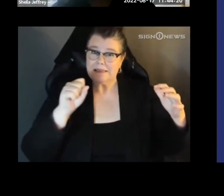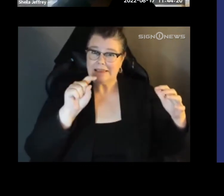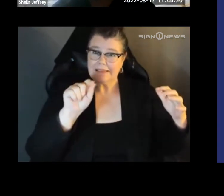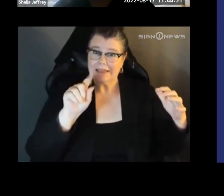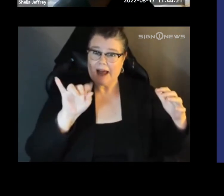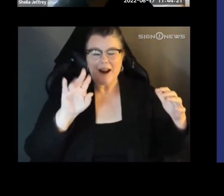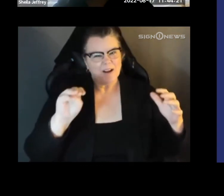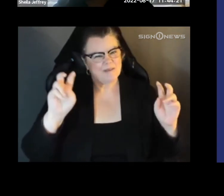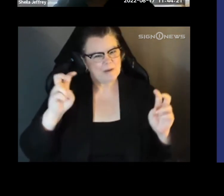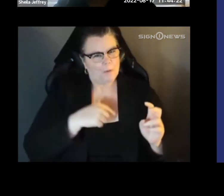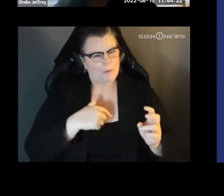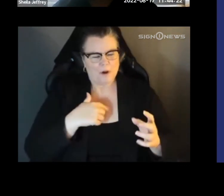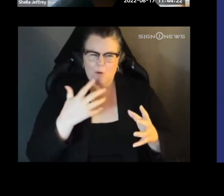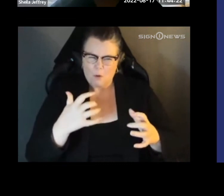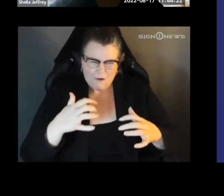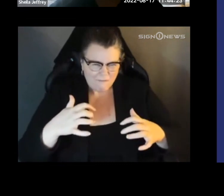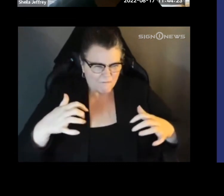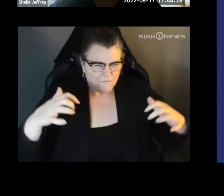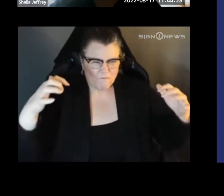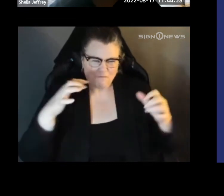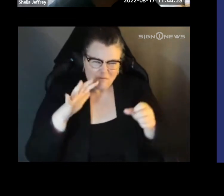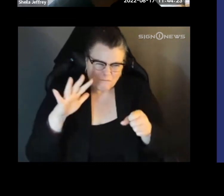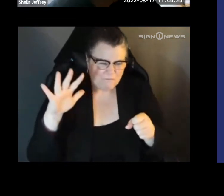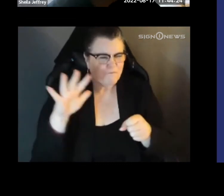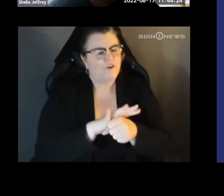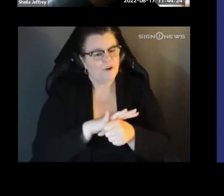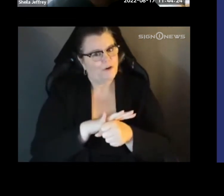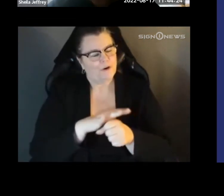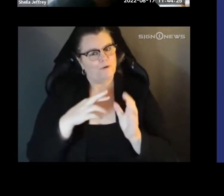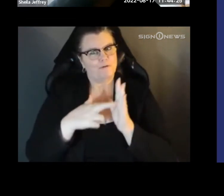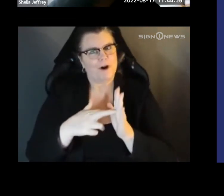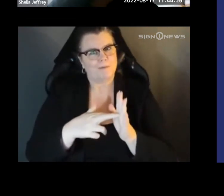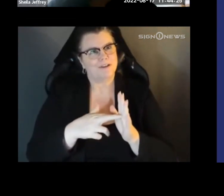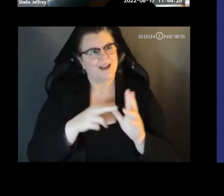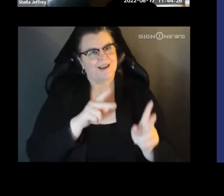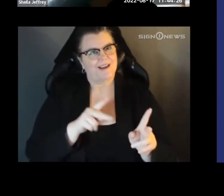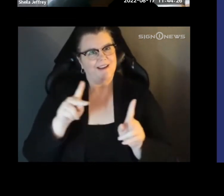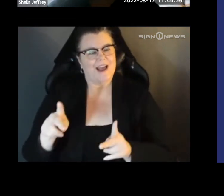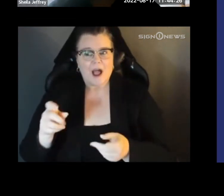so on the website